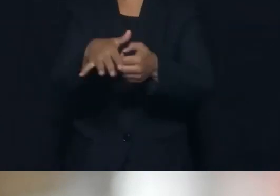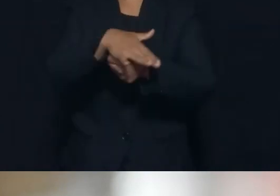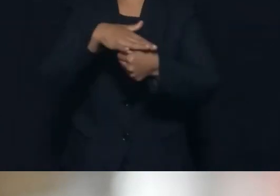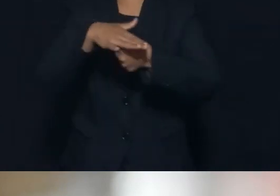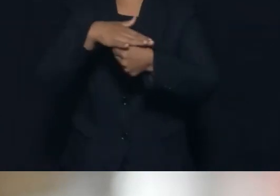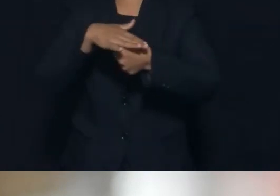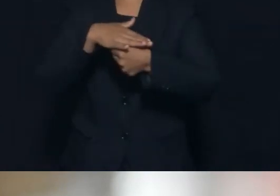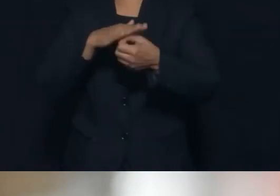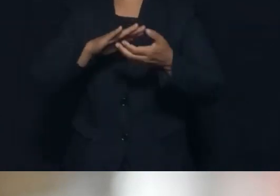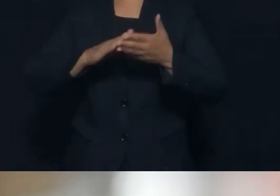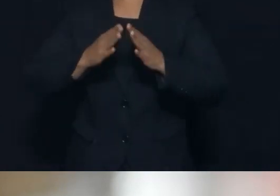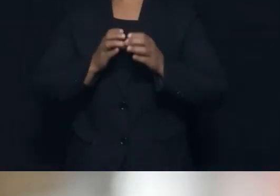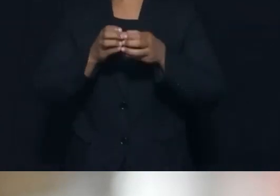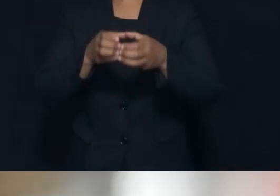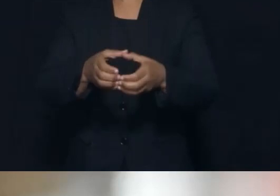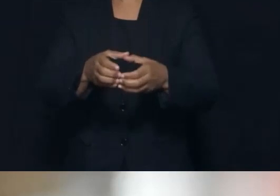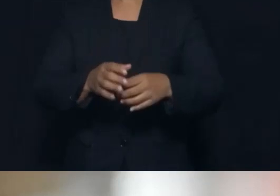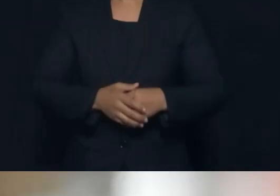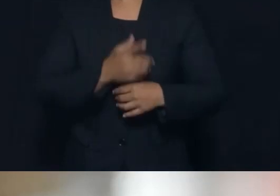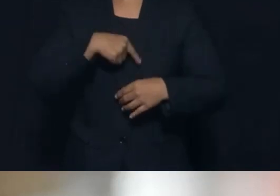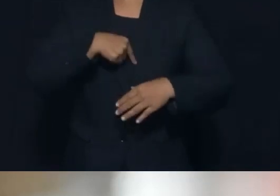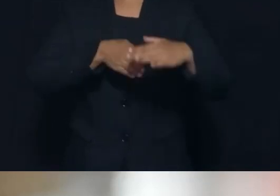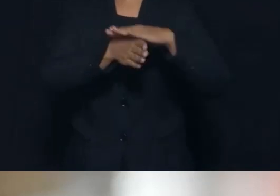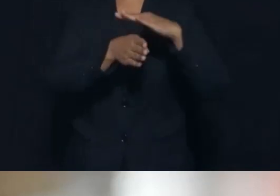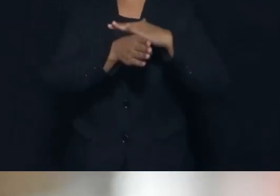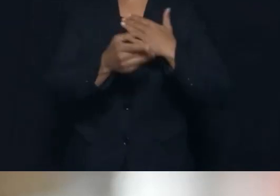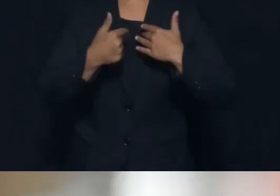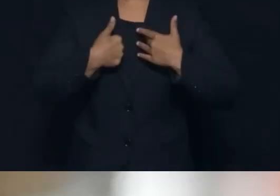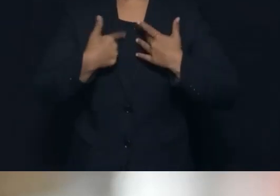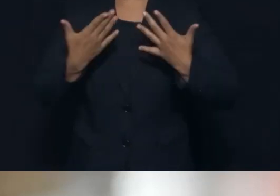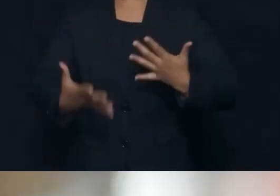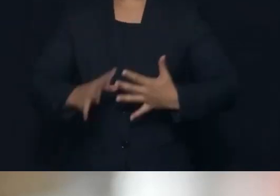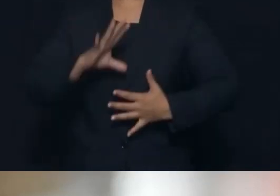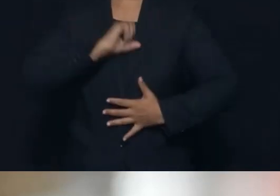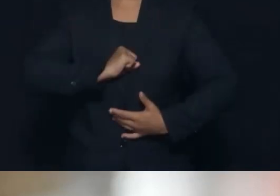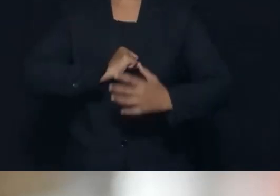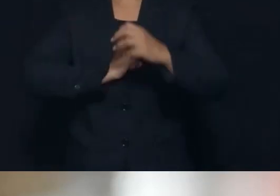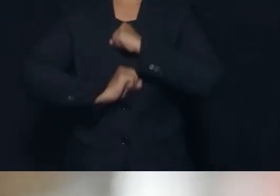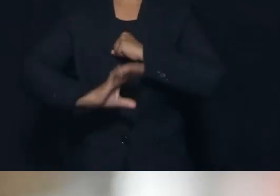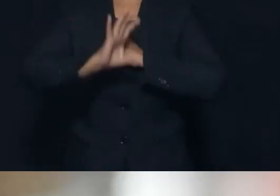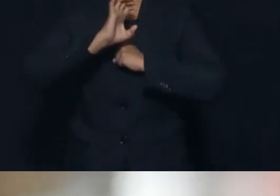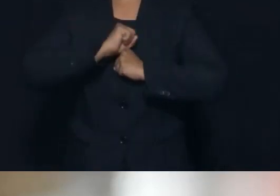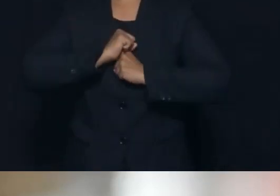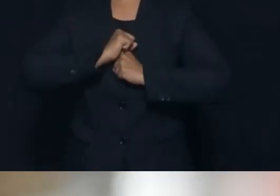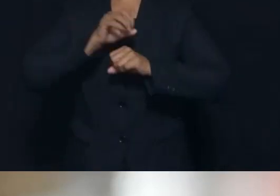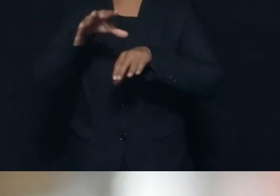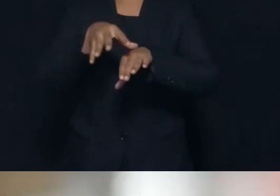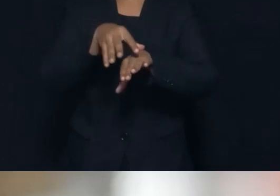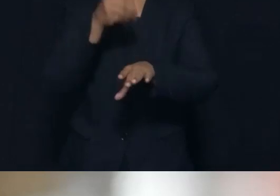What we experience is that quite often there is inefficient coordination and implementation at local level. As the result possibility is achieved in some places and areas but not guaranteed.